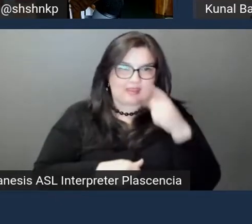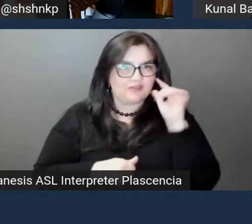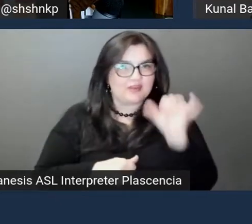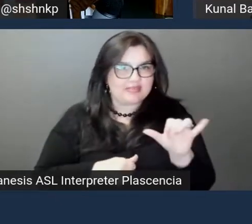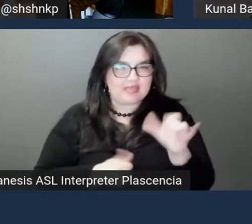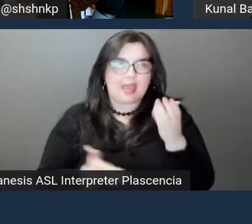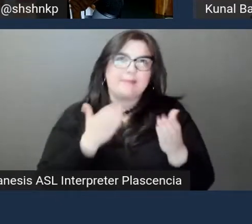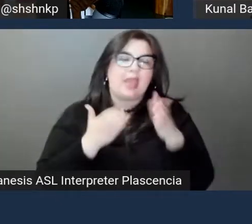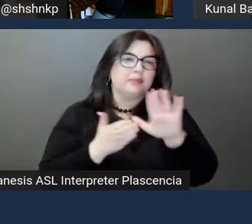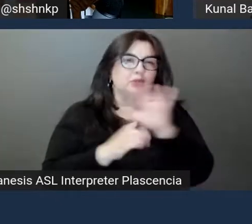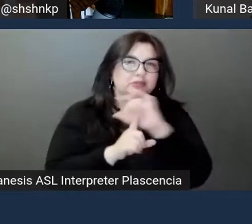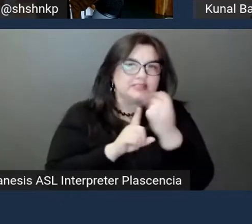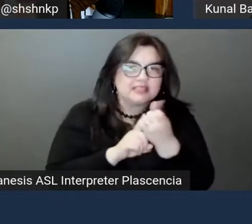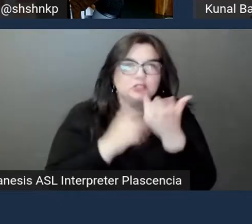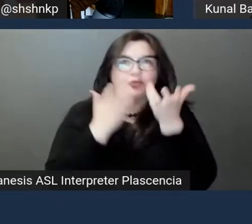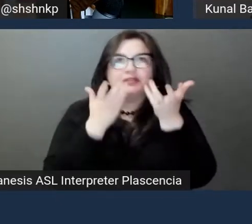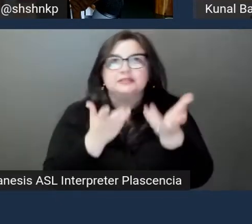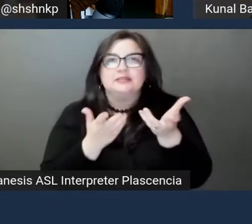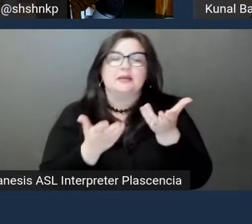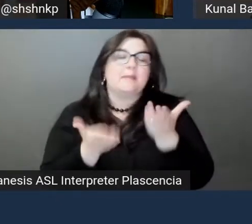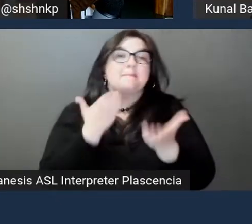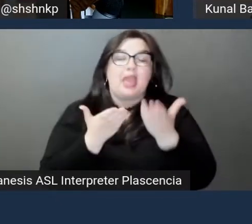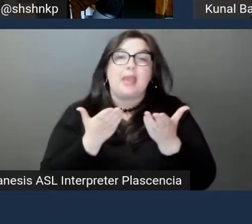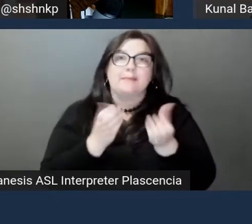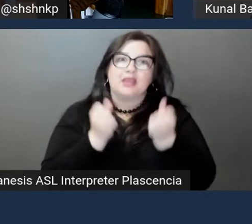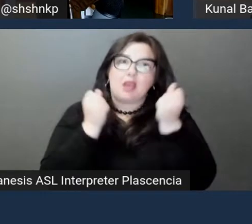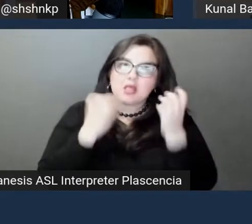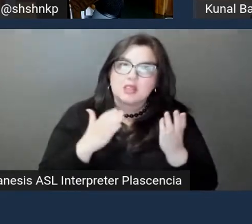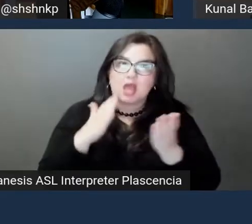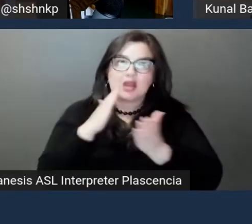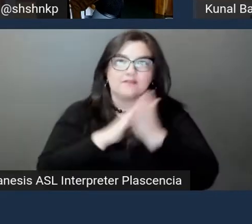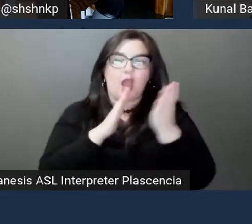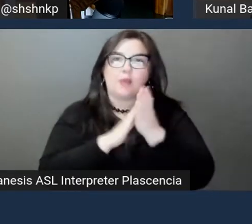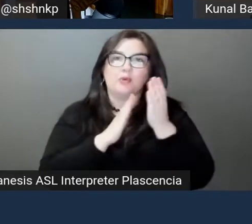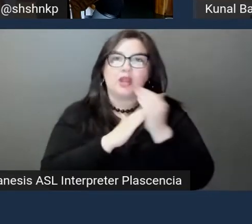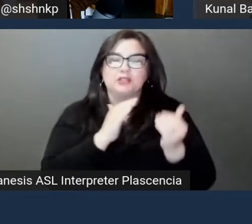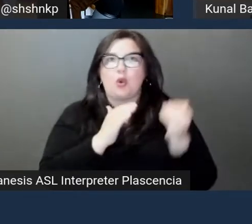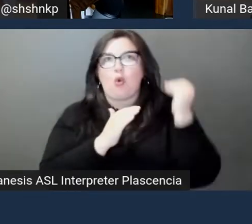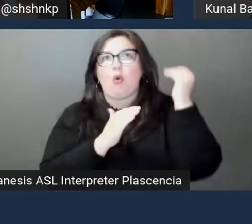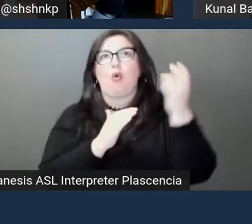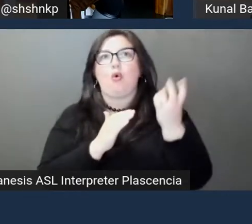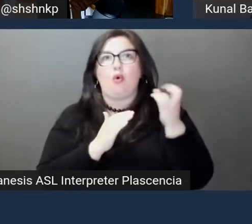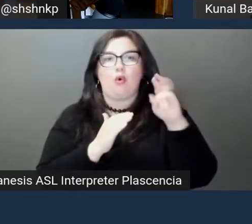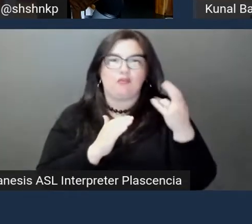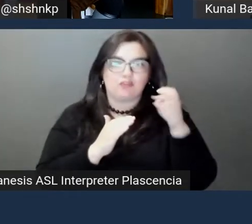where you have a lot of operational overhead when managing your environment and you might be looking at ending up